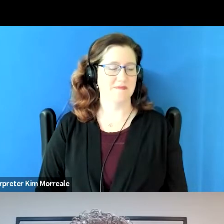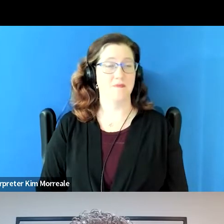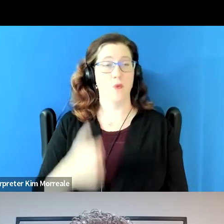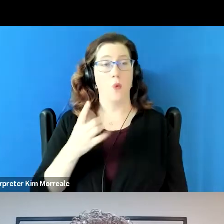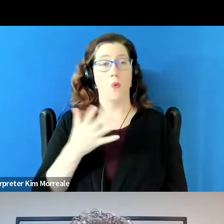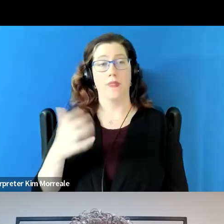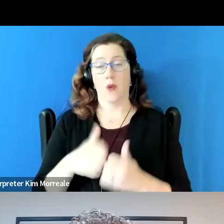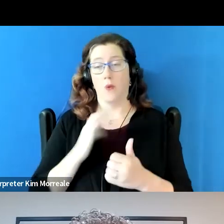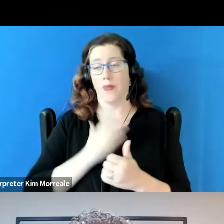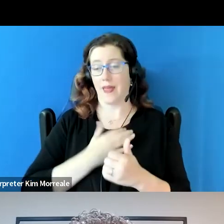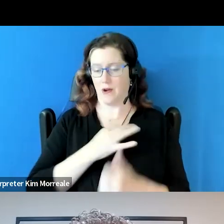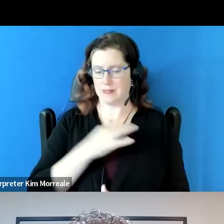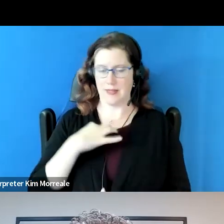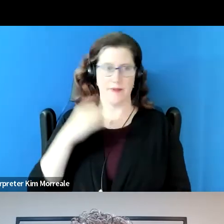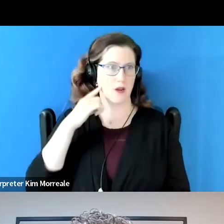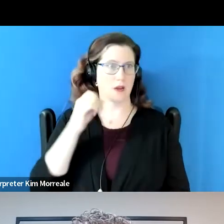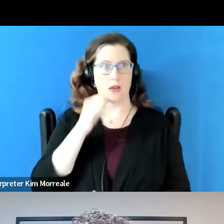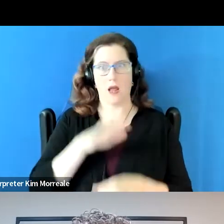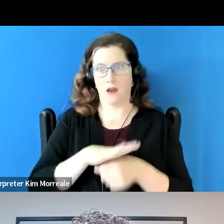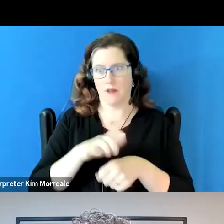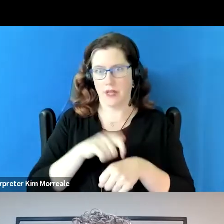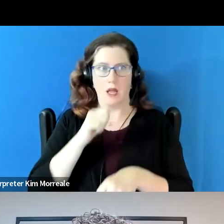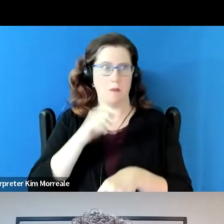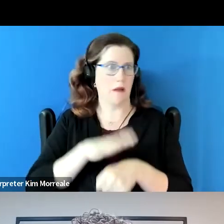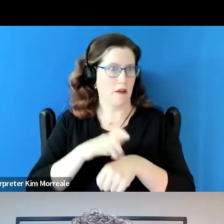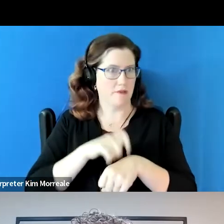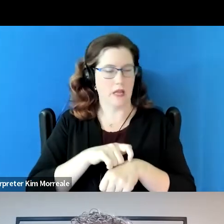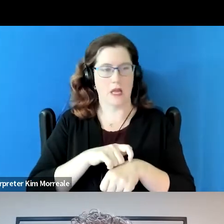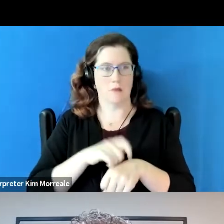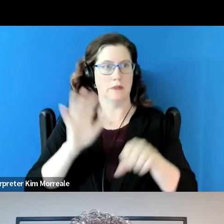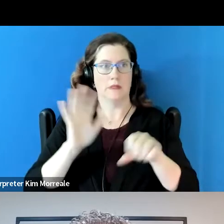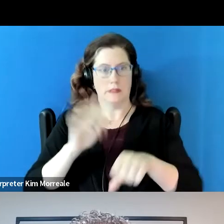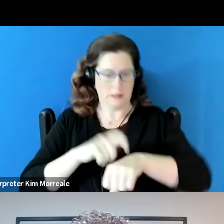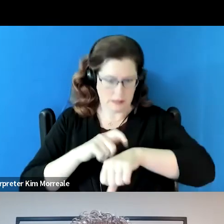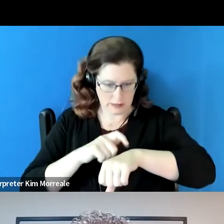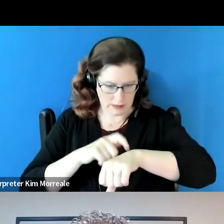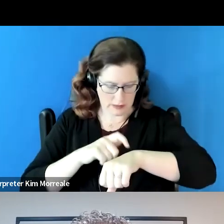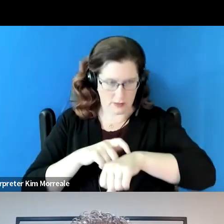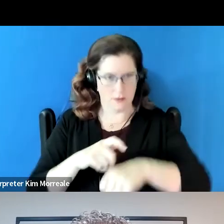I'm always hearing, there's not enough time. There's not enough time. And when I'm talking about making sure you're taking care